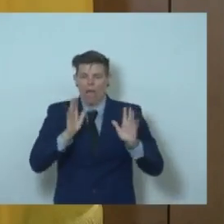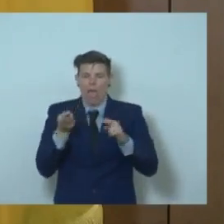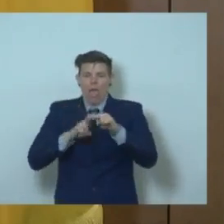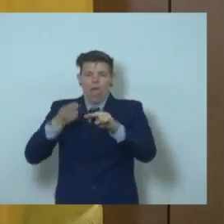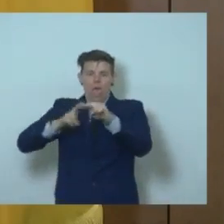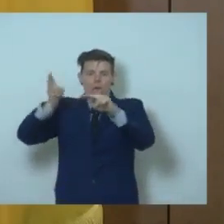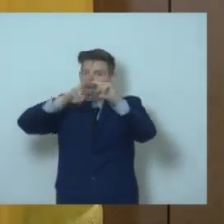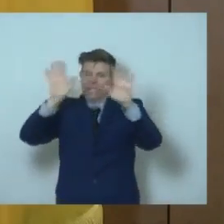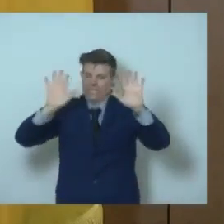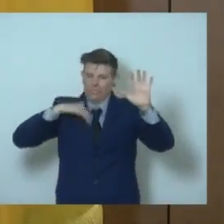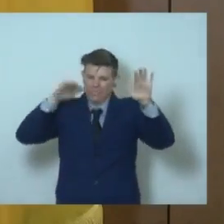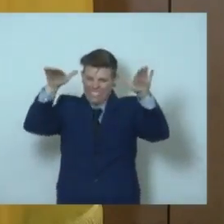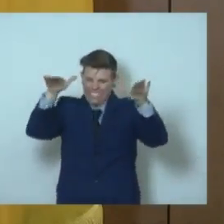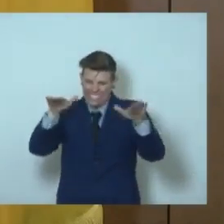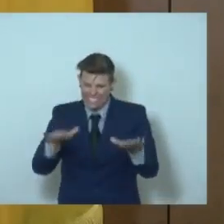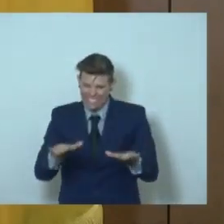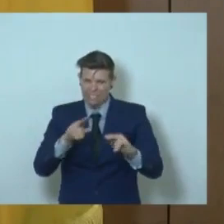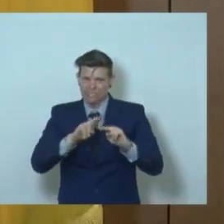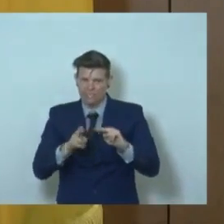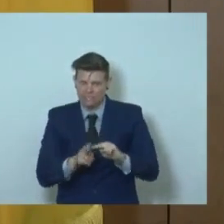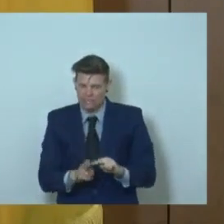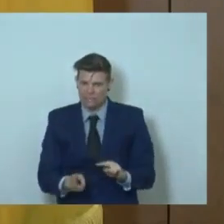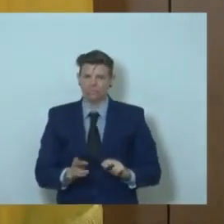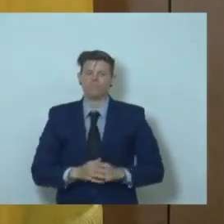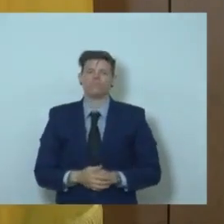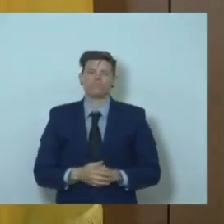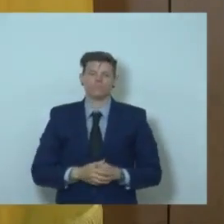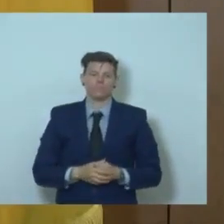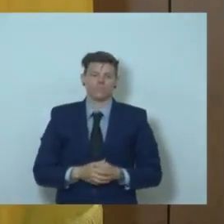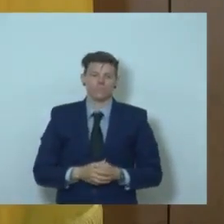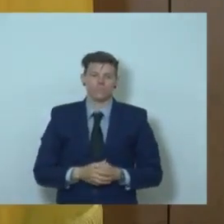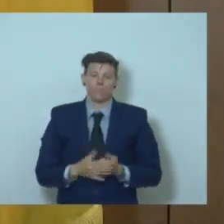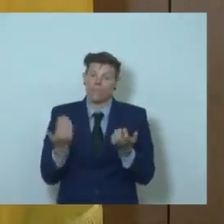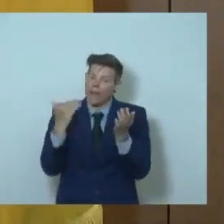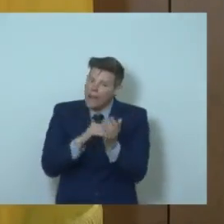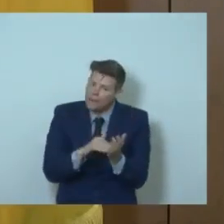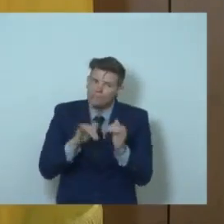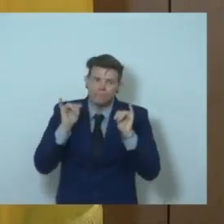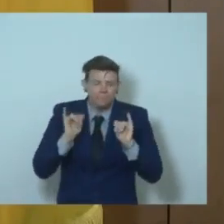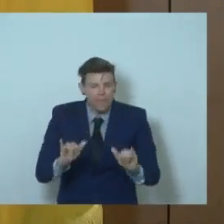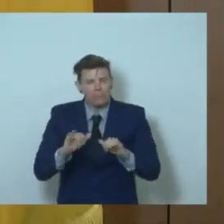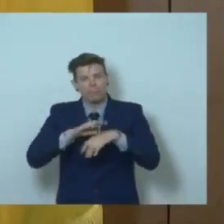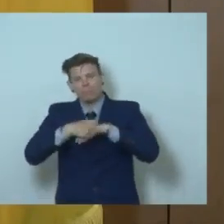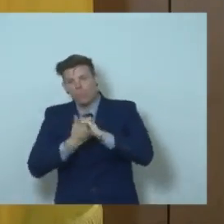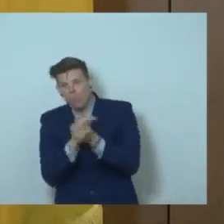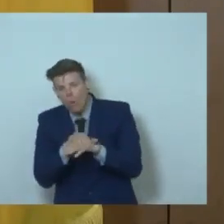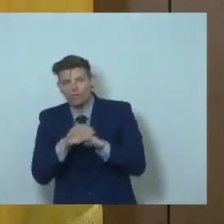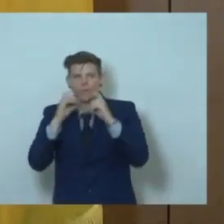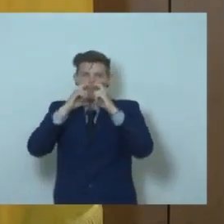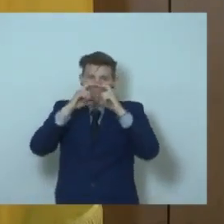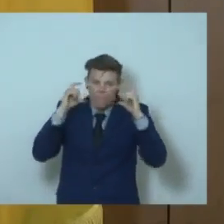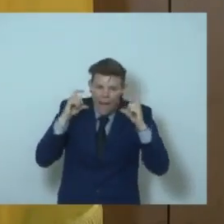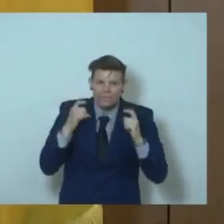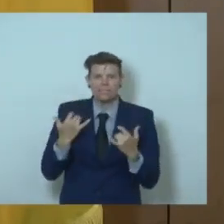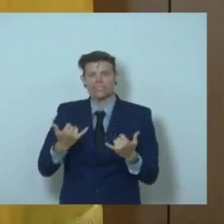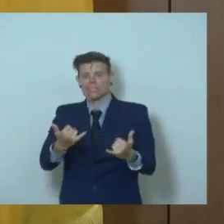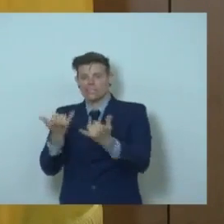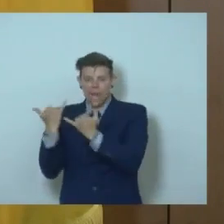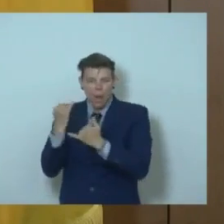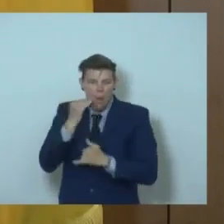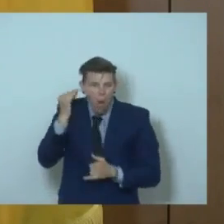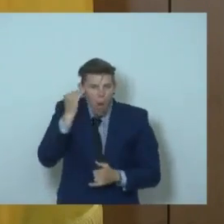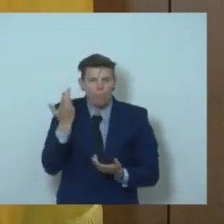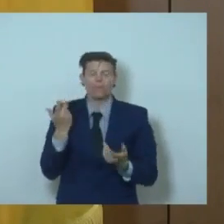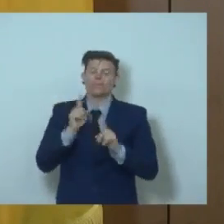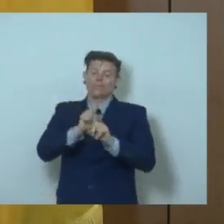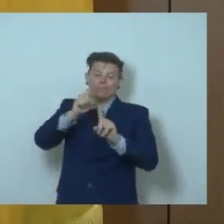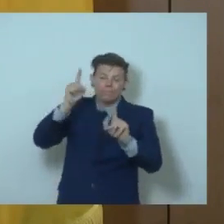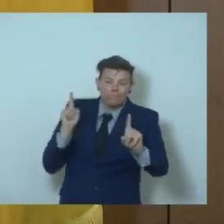RESPONSIBLE FOR BUT CREATE AN ISSUE WHERE WE EVEN UPTAKE UPTICK IN CASES AND WE HAVE CONCERNING POTENTIAL SITUATIONS.